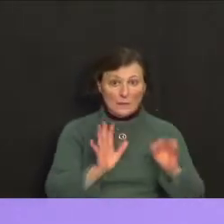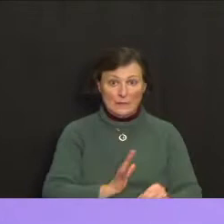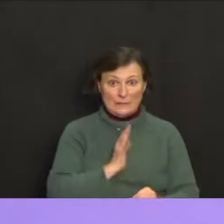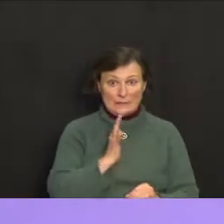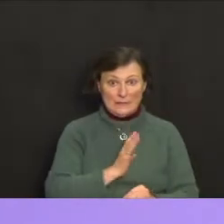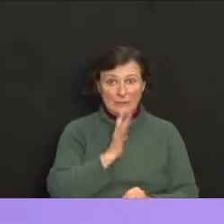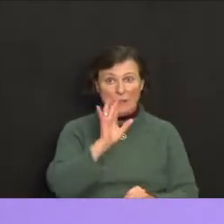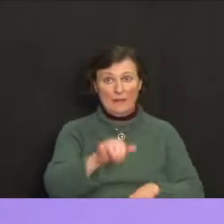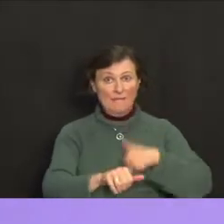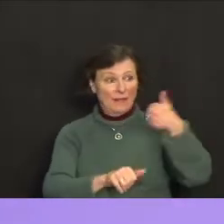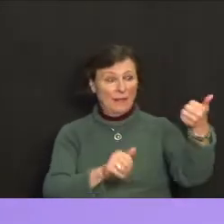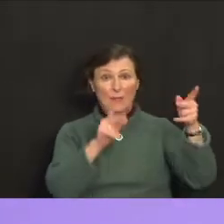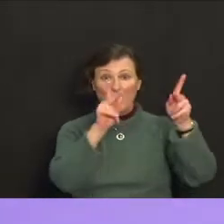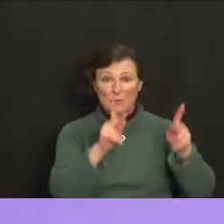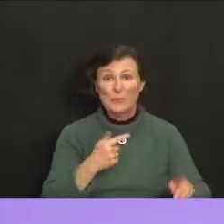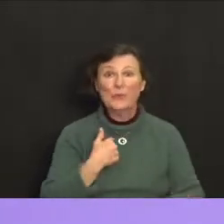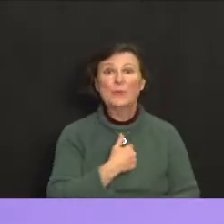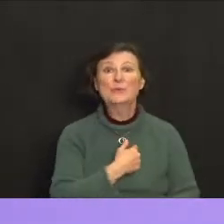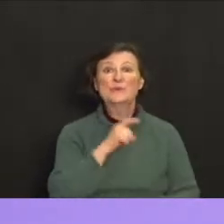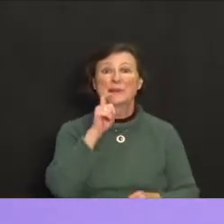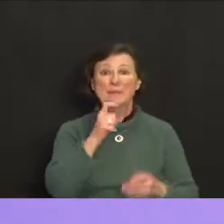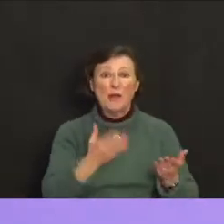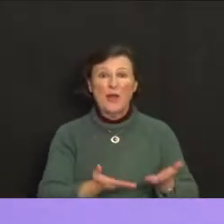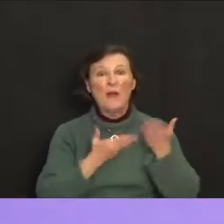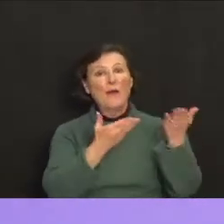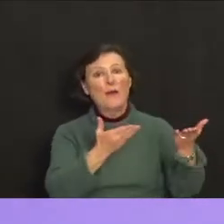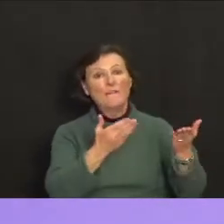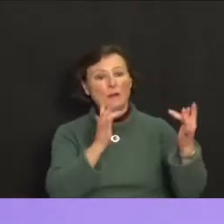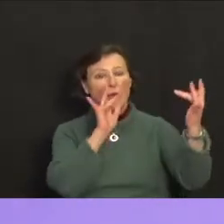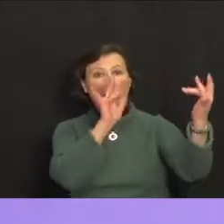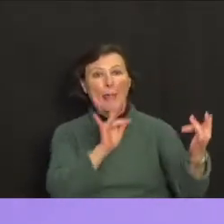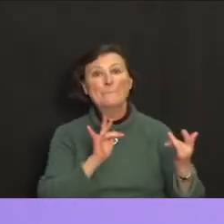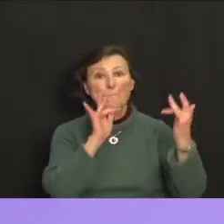we must offer them empathy not sympathy for their situation.